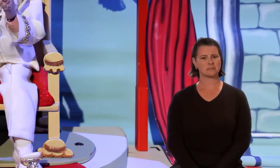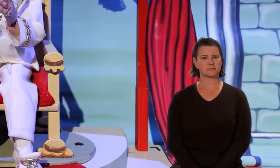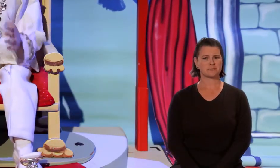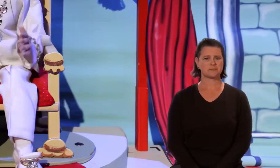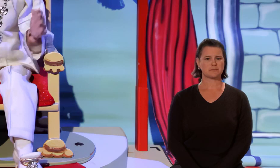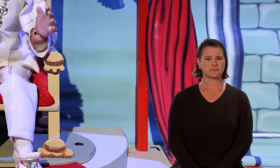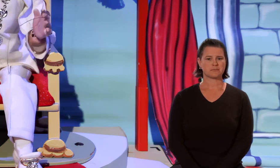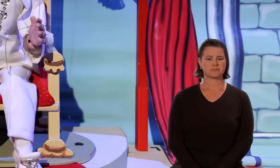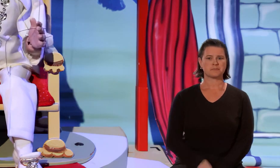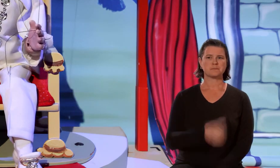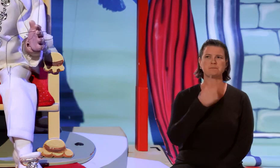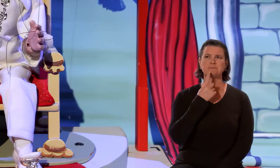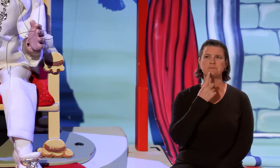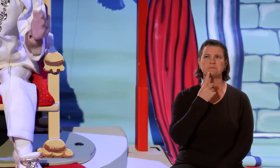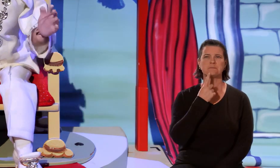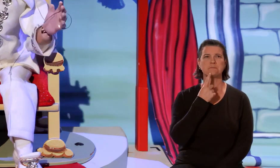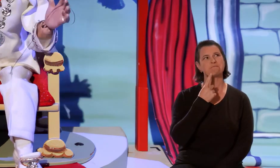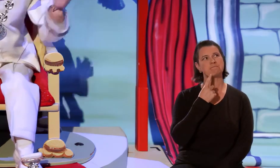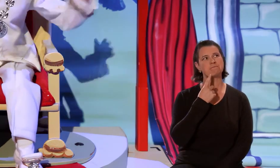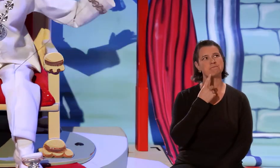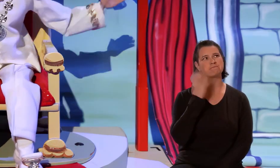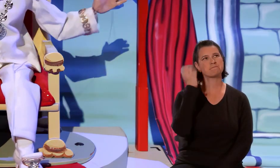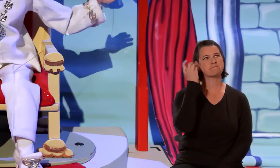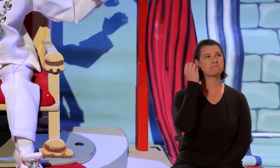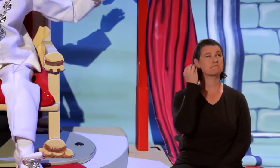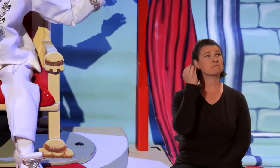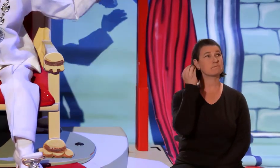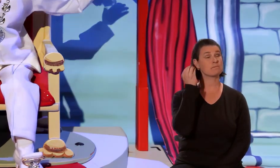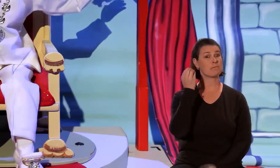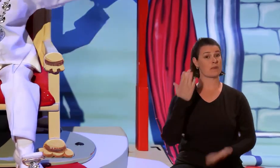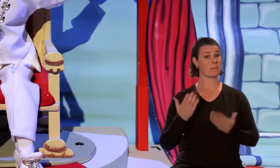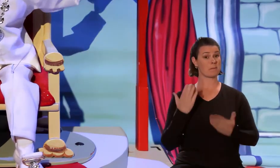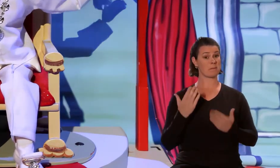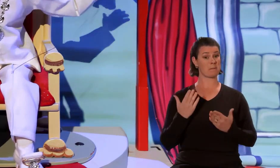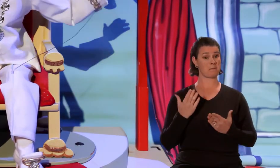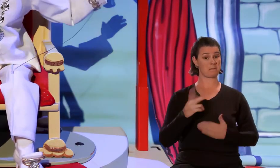Let's see now. Oh, perhaps the Court Jester will have an idea.